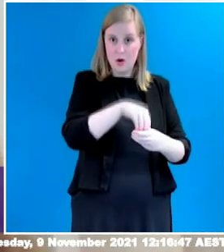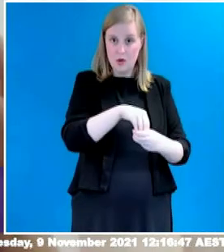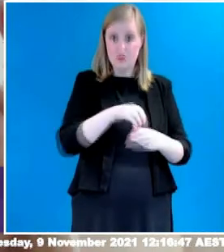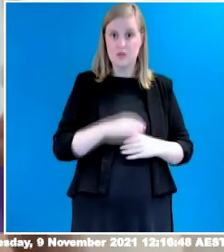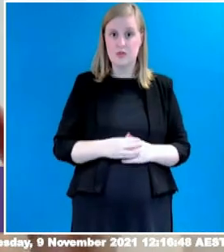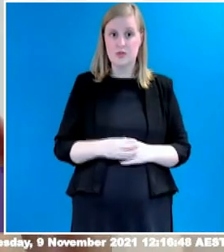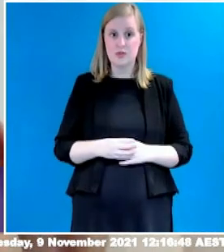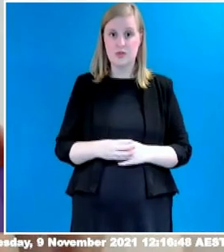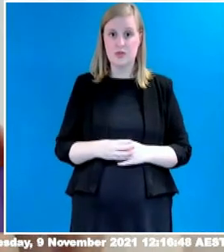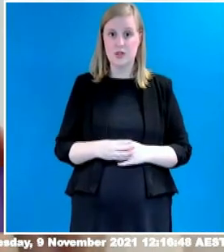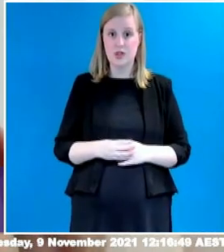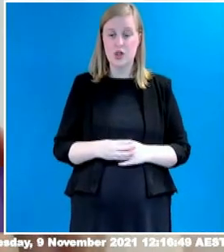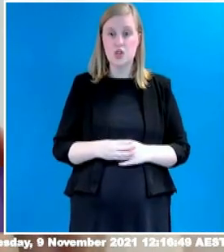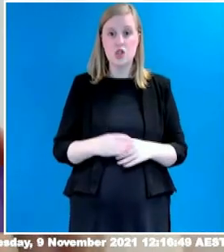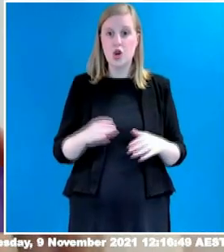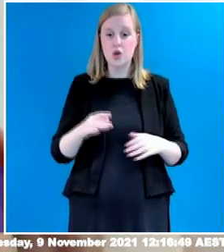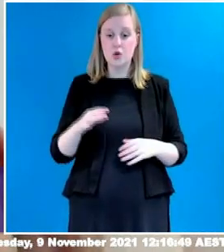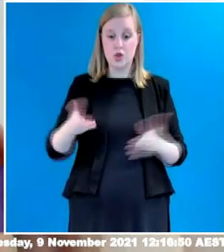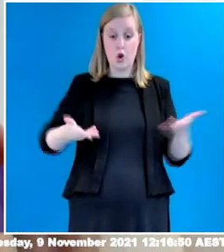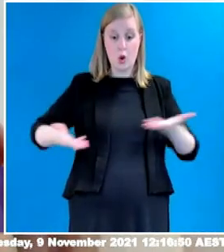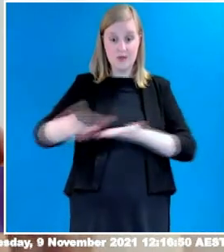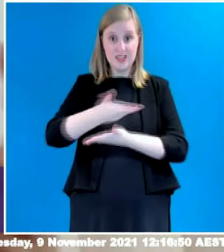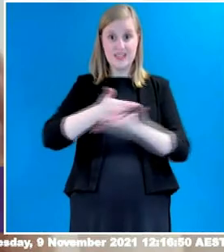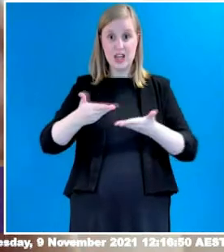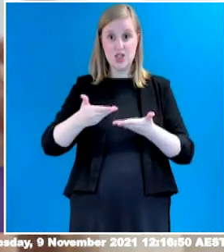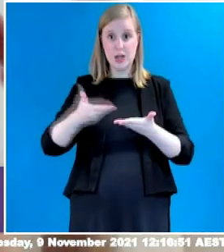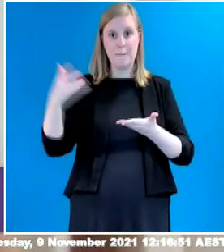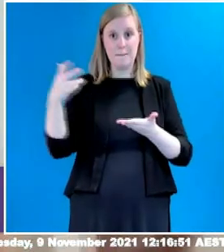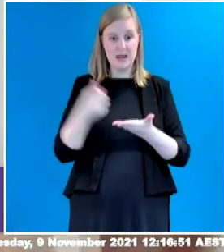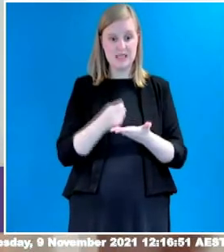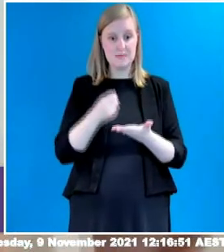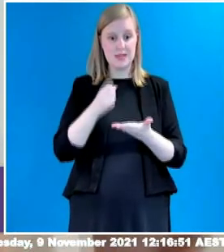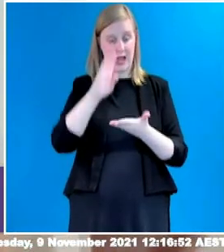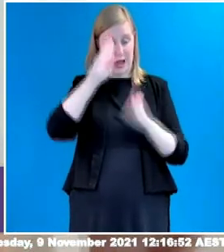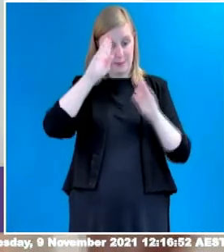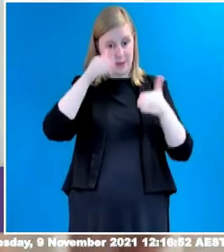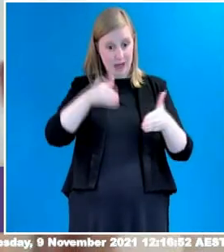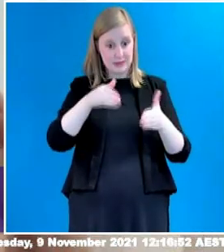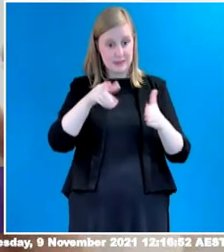It also happens in mainstream spaces, whether that's boardrooms, whether